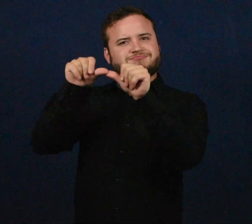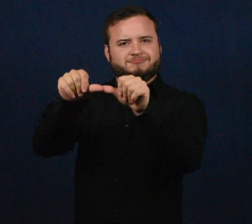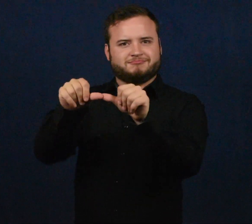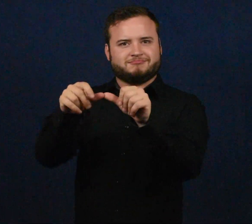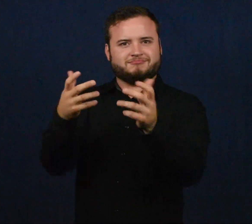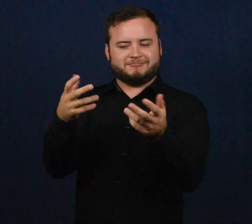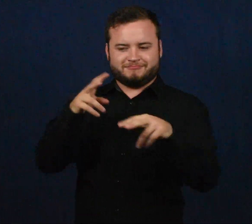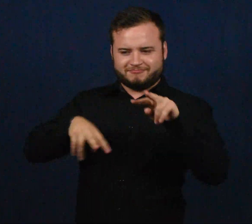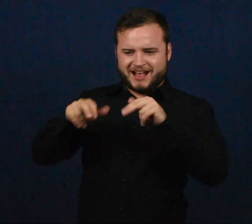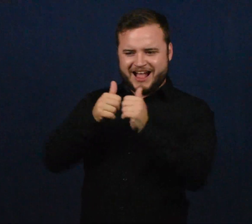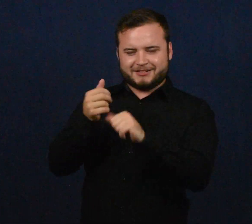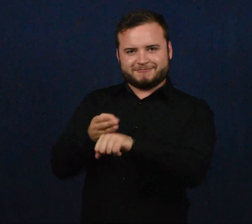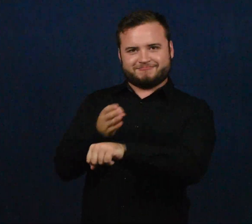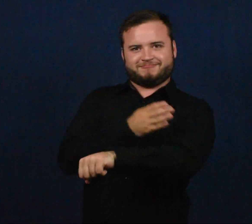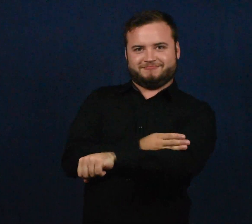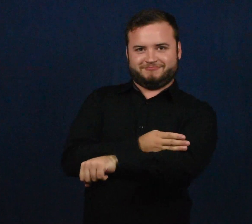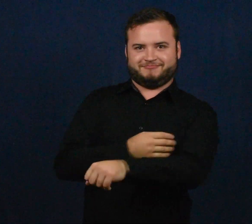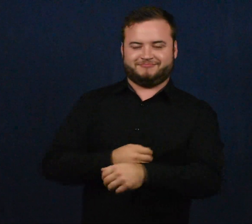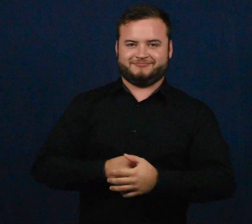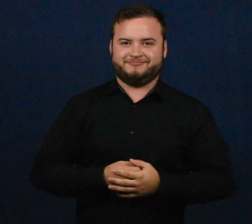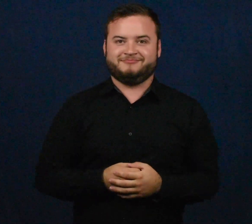if they identify problems in the Affirmative Action report.